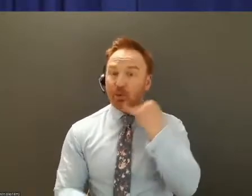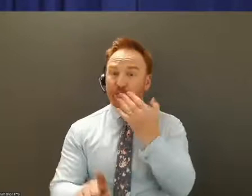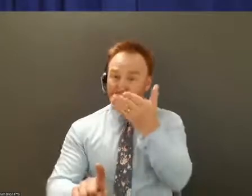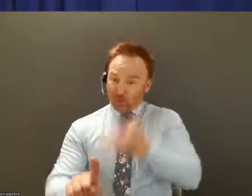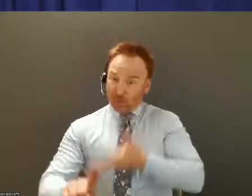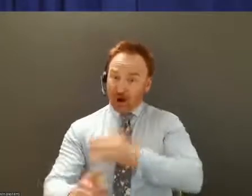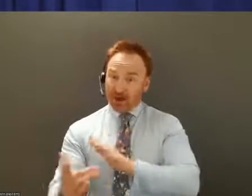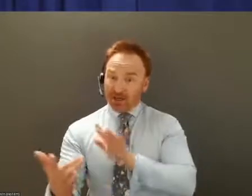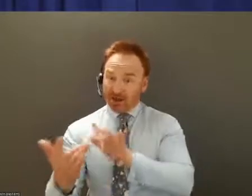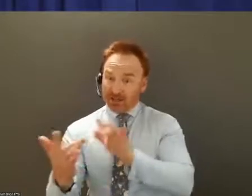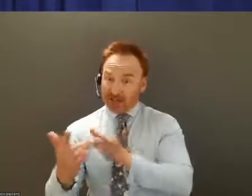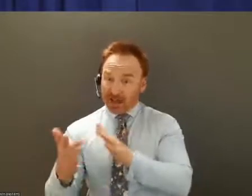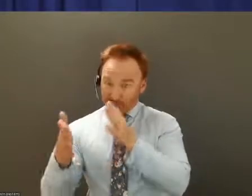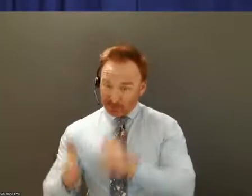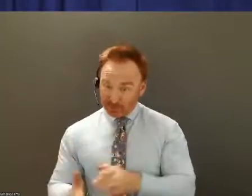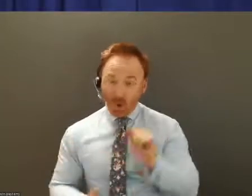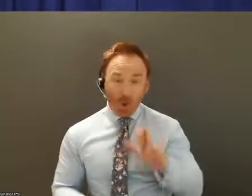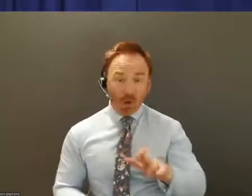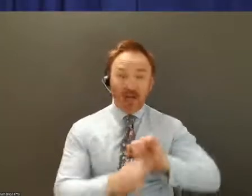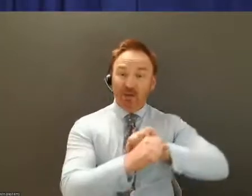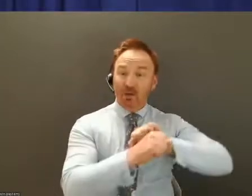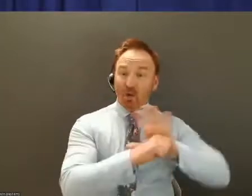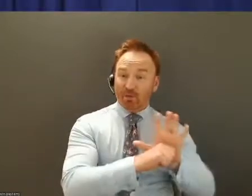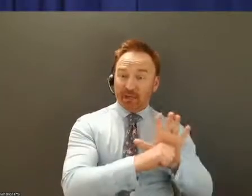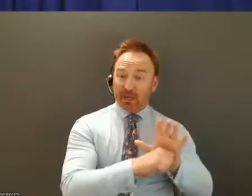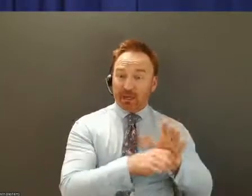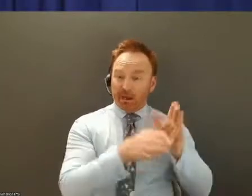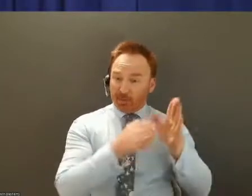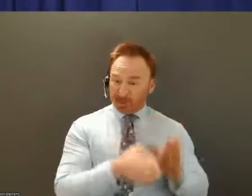can hop into arrange for testing and follow the links on